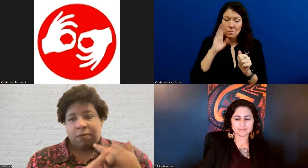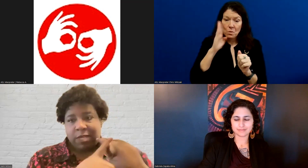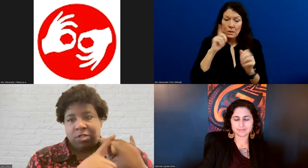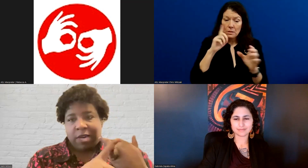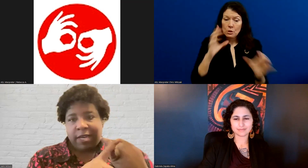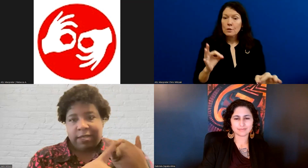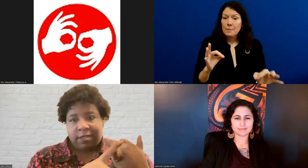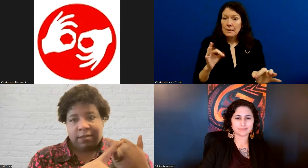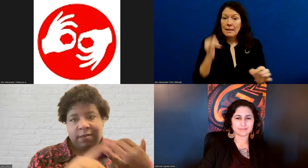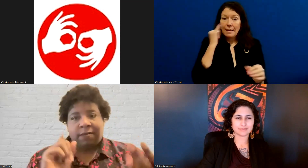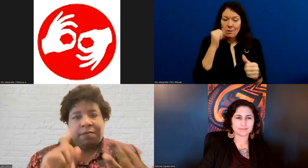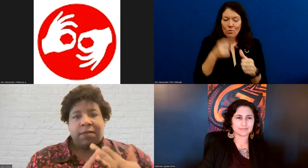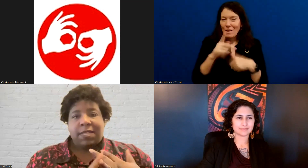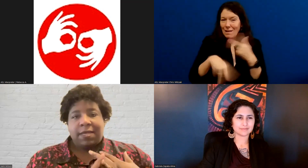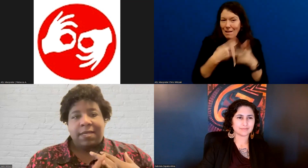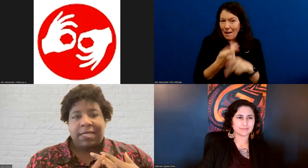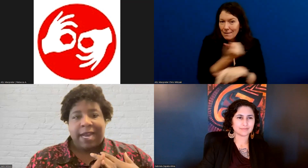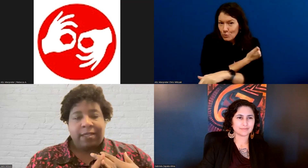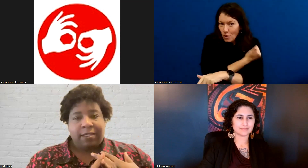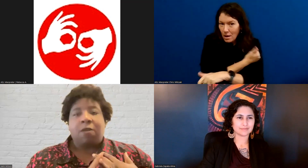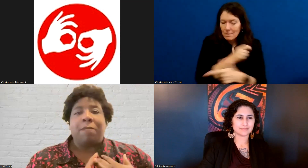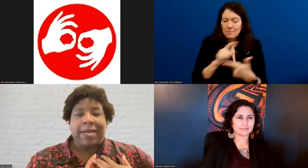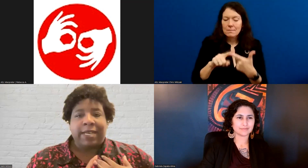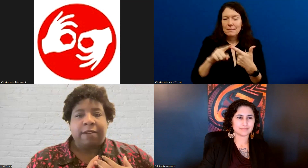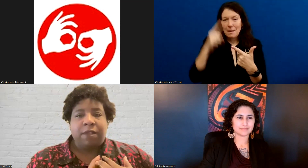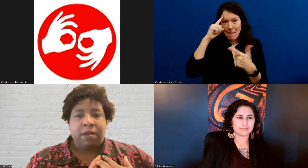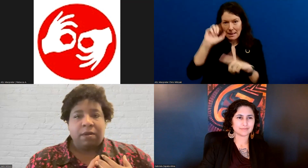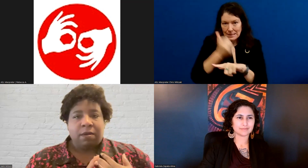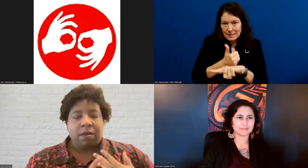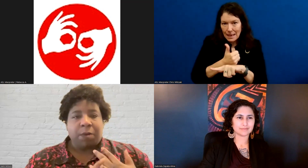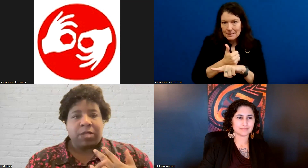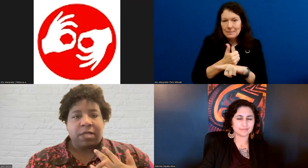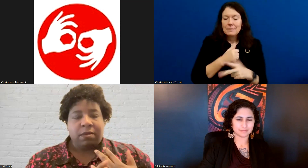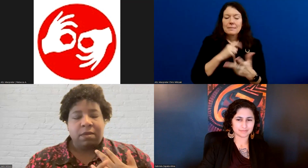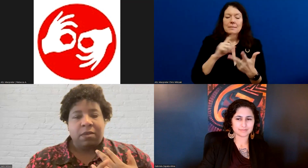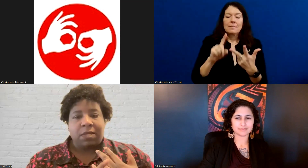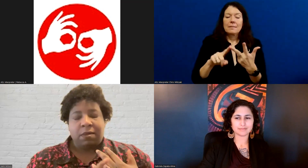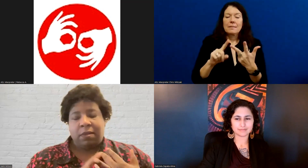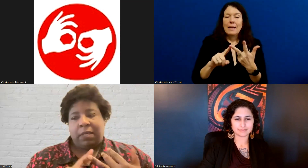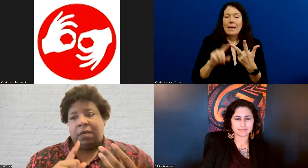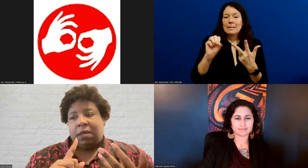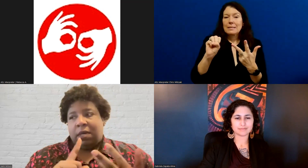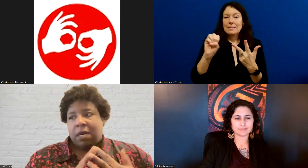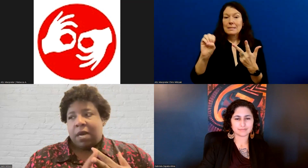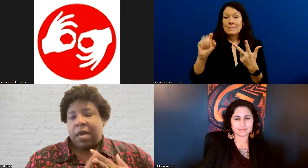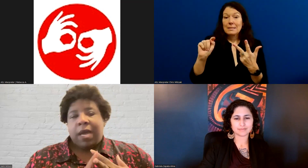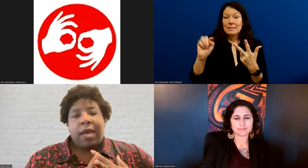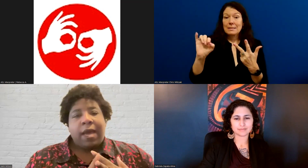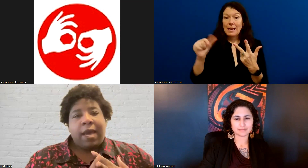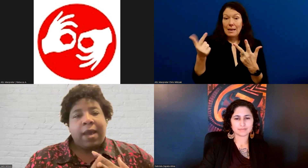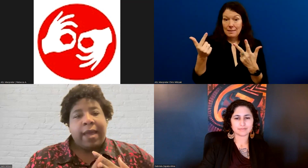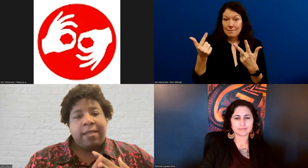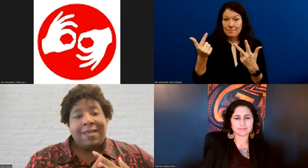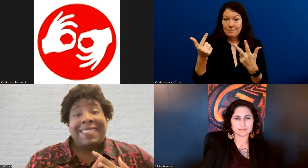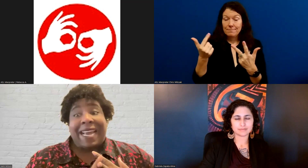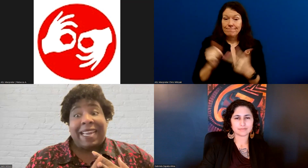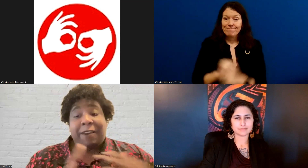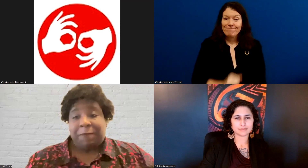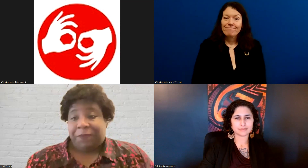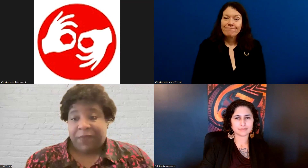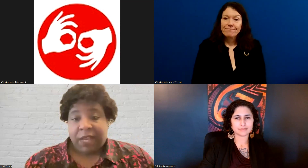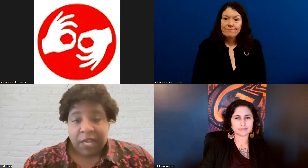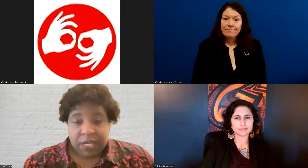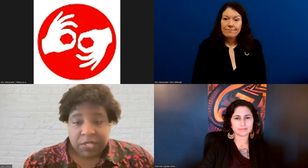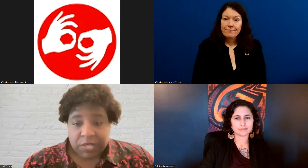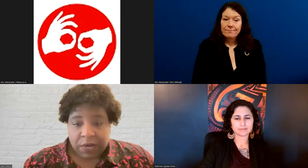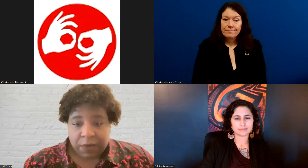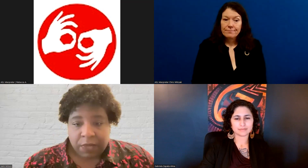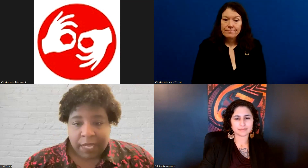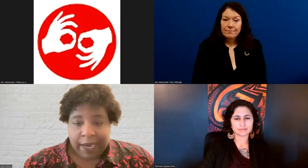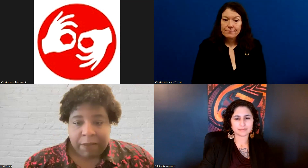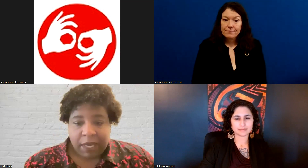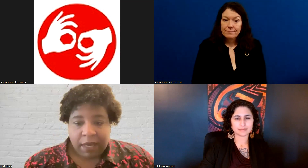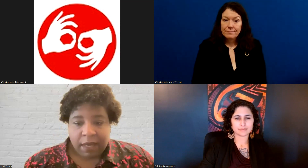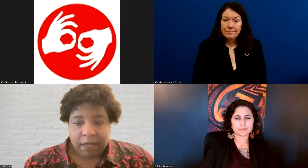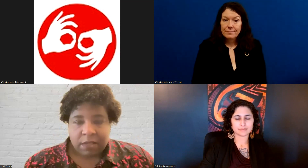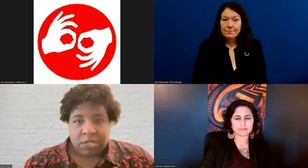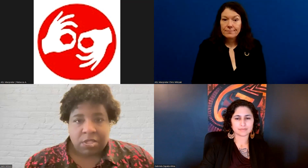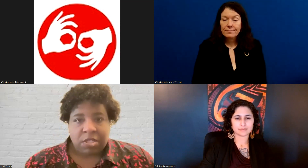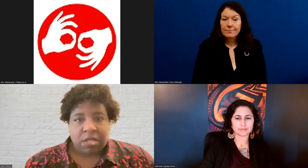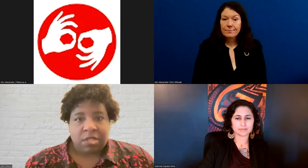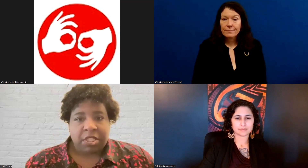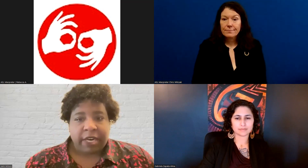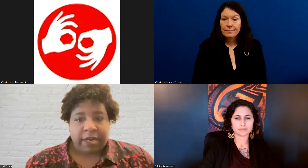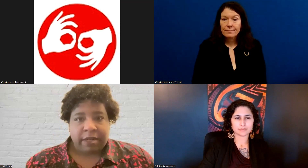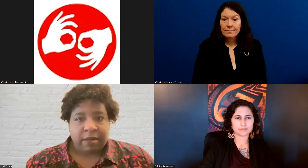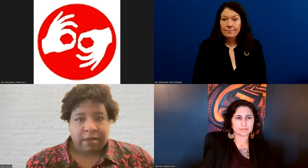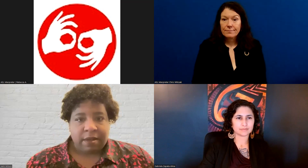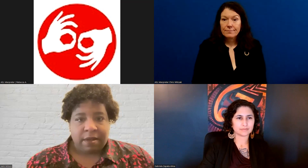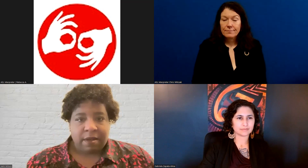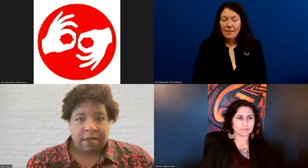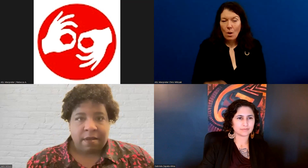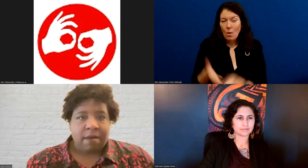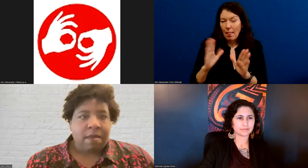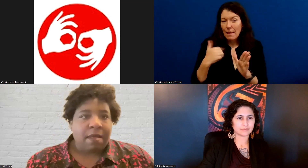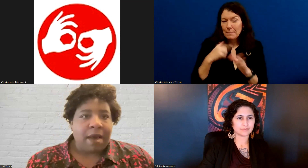what the drug is, set or mindset of the person using, and the setting so let me just share